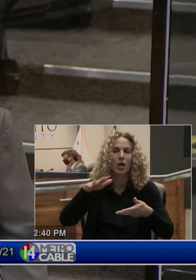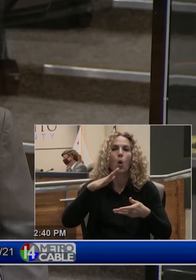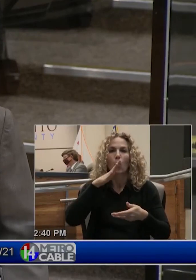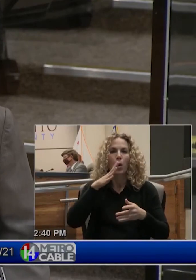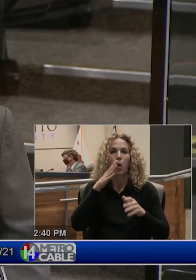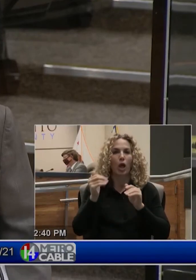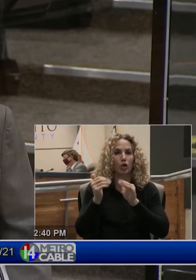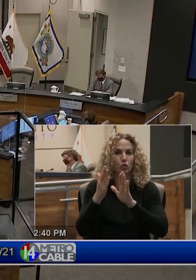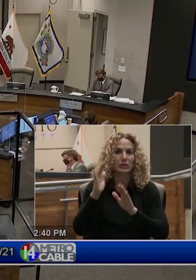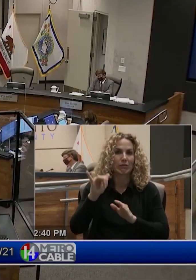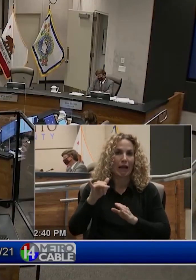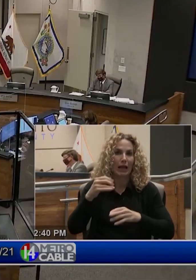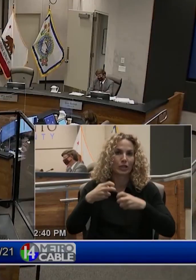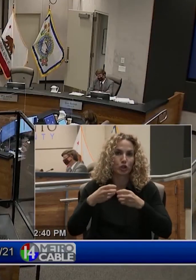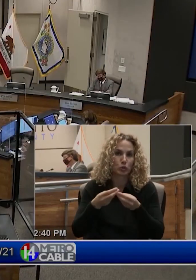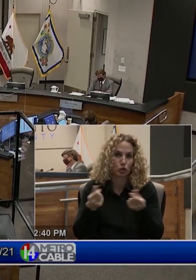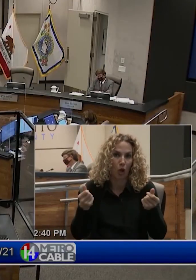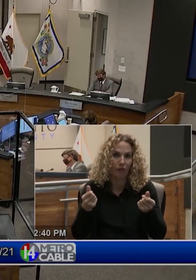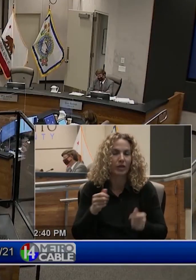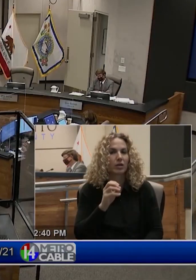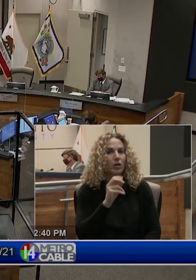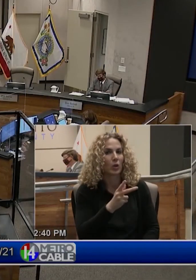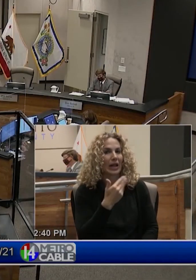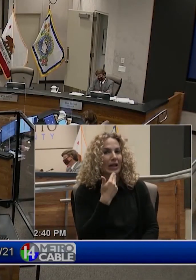ADDRESS THAT. >> VERY GOOD. VERY GOOD. THANK YOU.